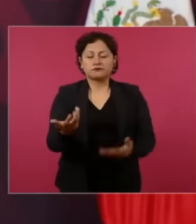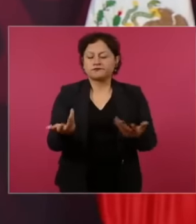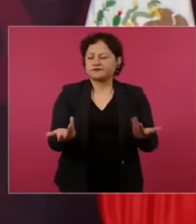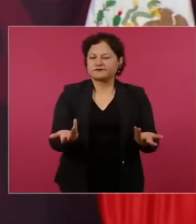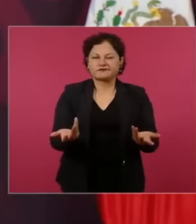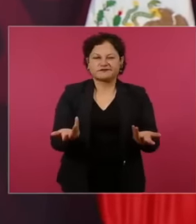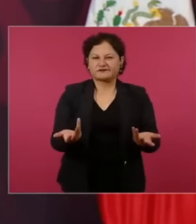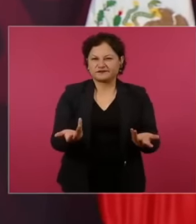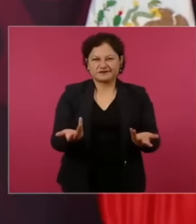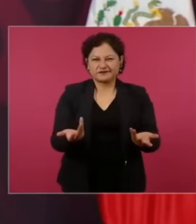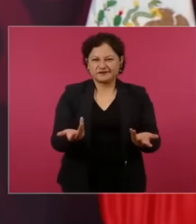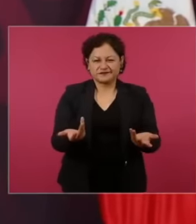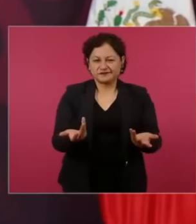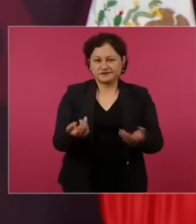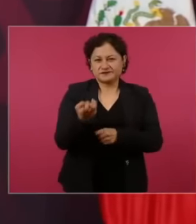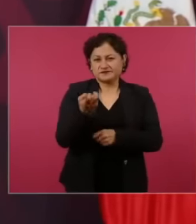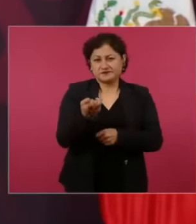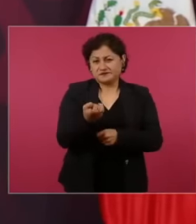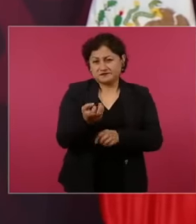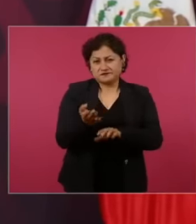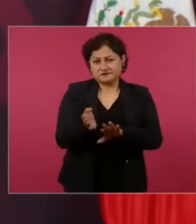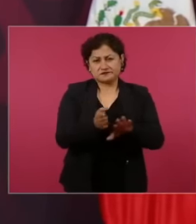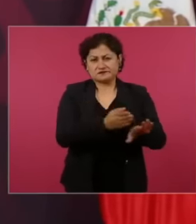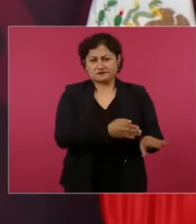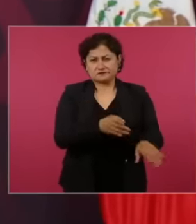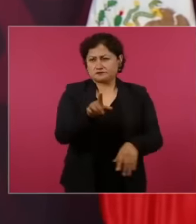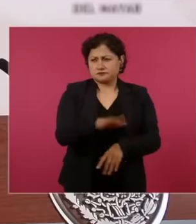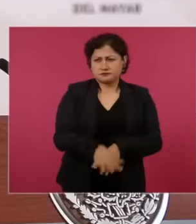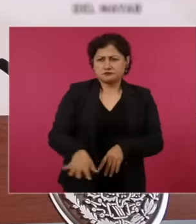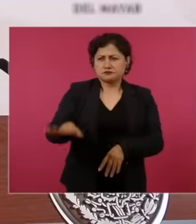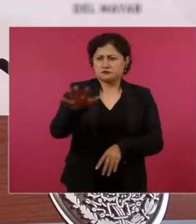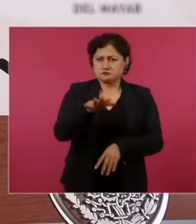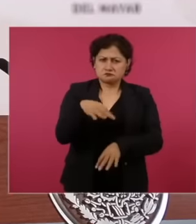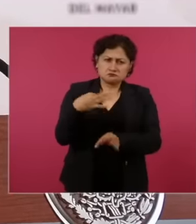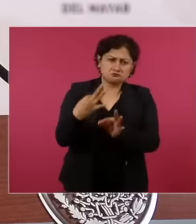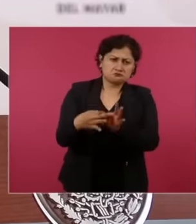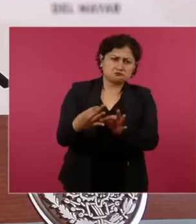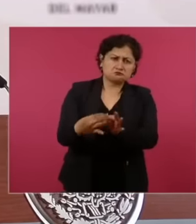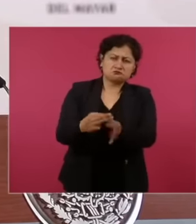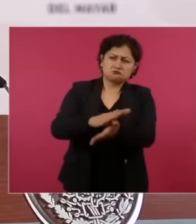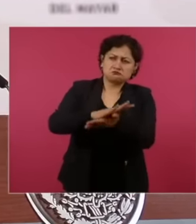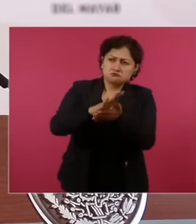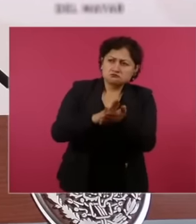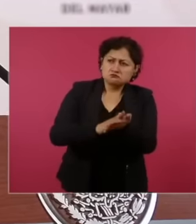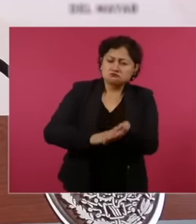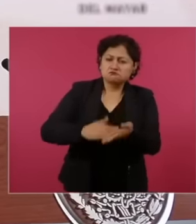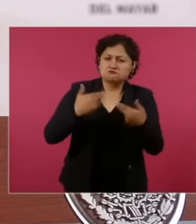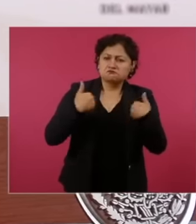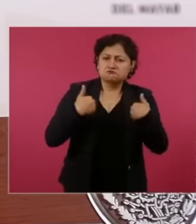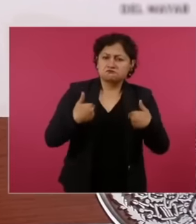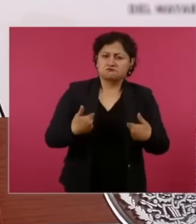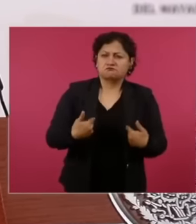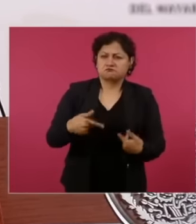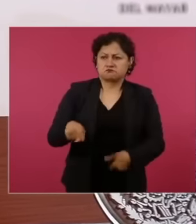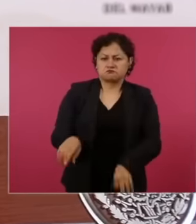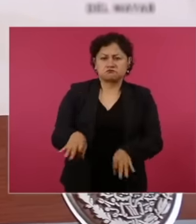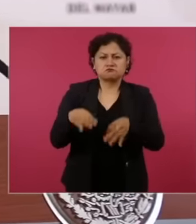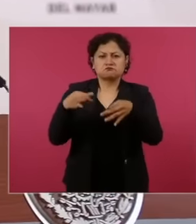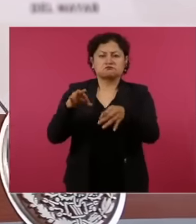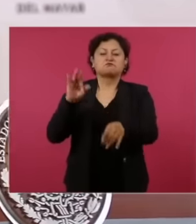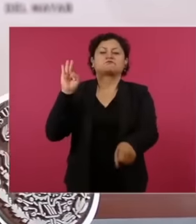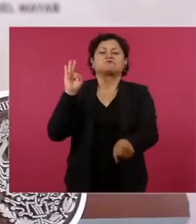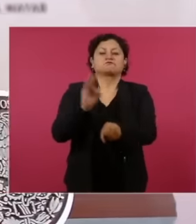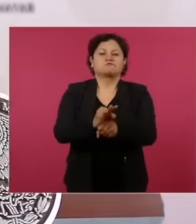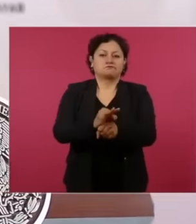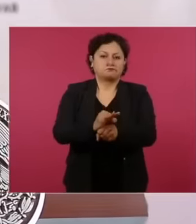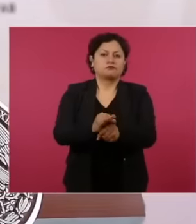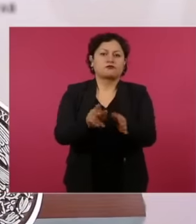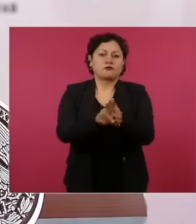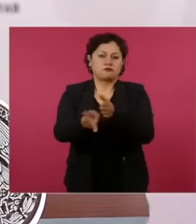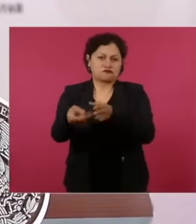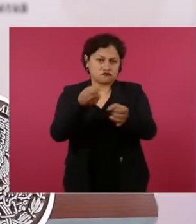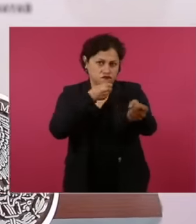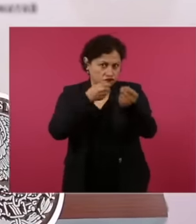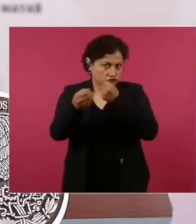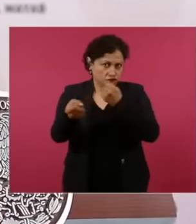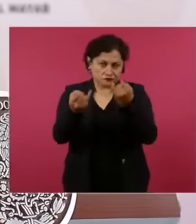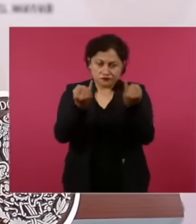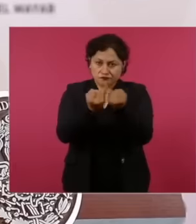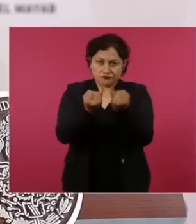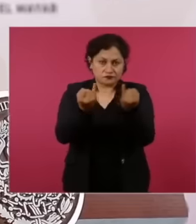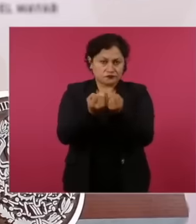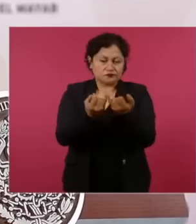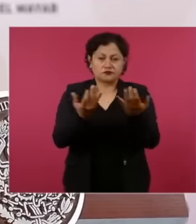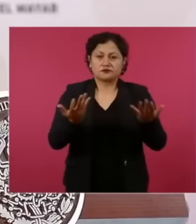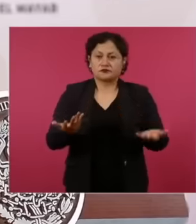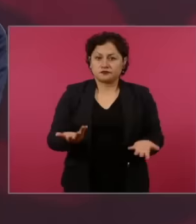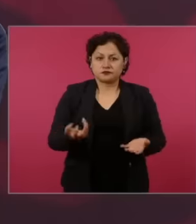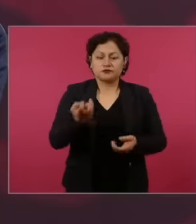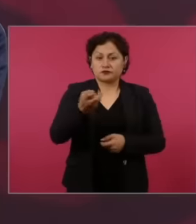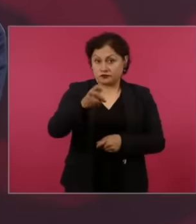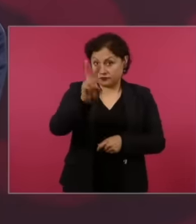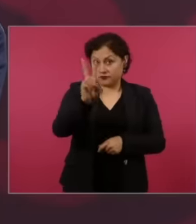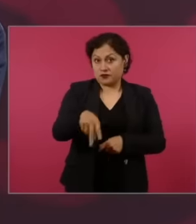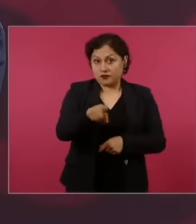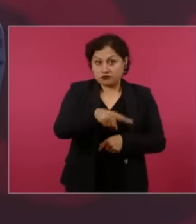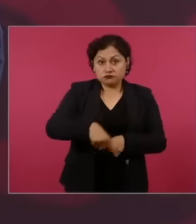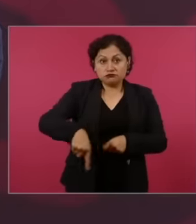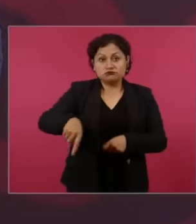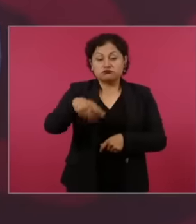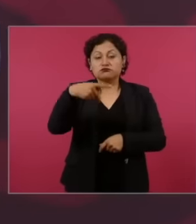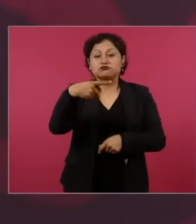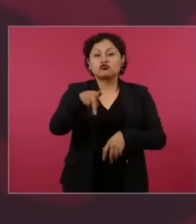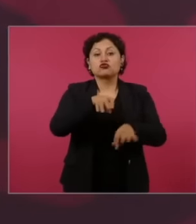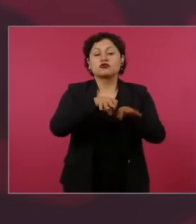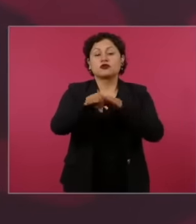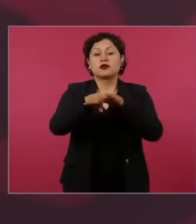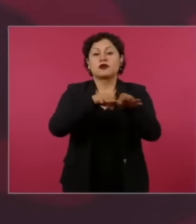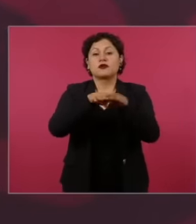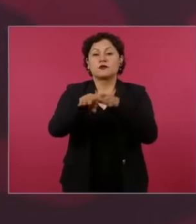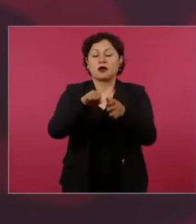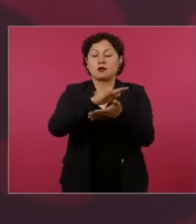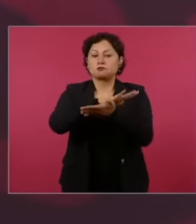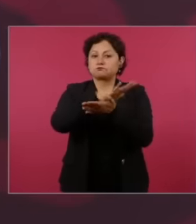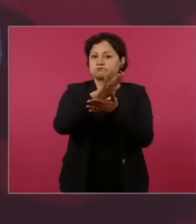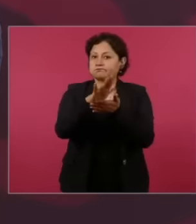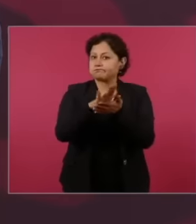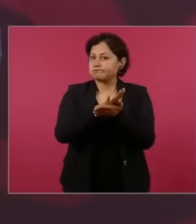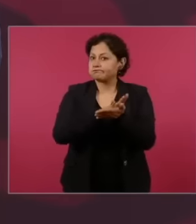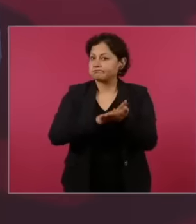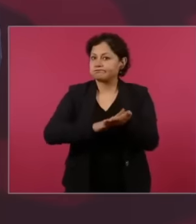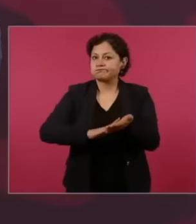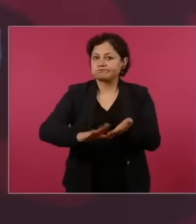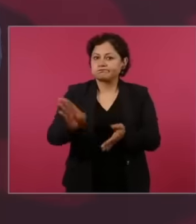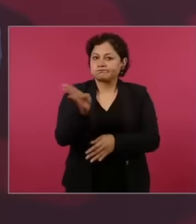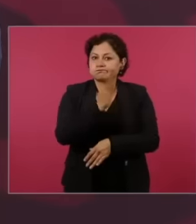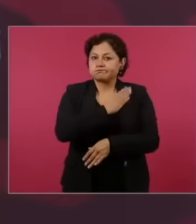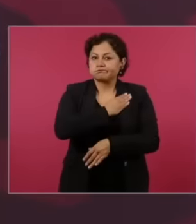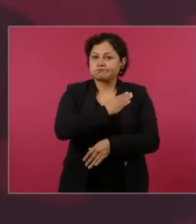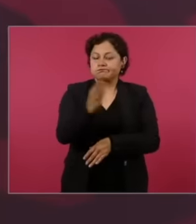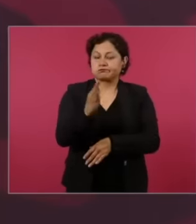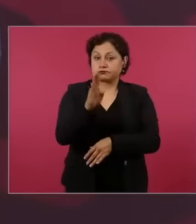hated activity. No, it is not a noble profession. Remember the transformations in Mexico that